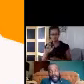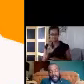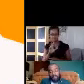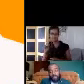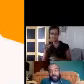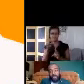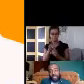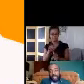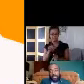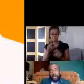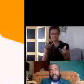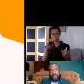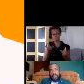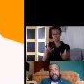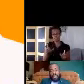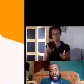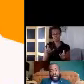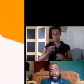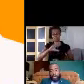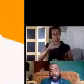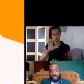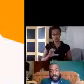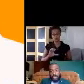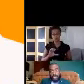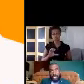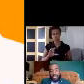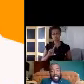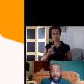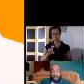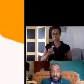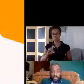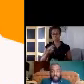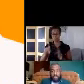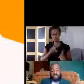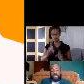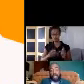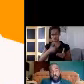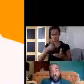But one of the ways that I want to encourage an example of this sort of discomfort that